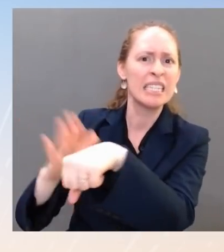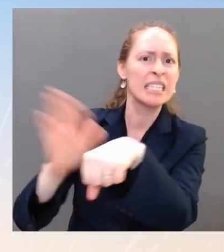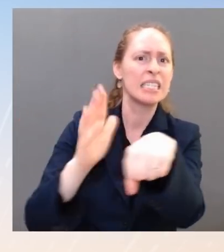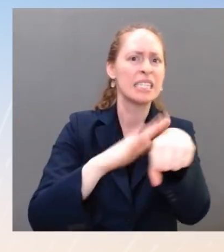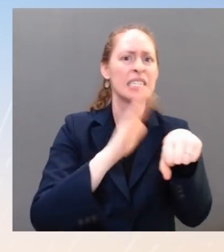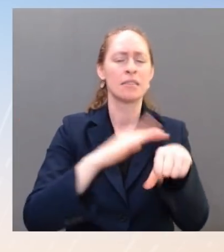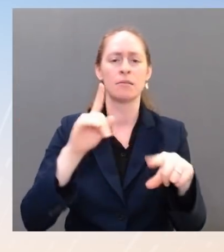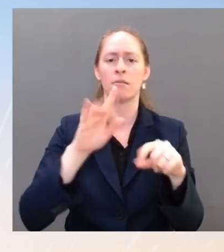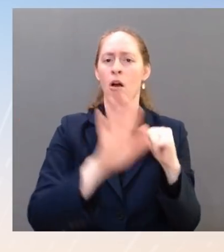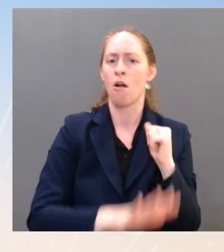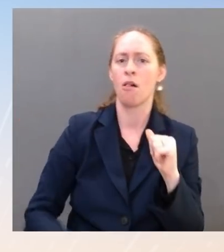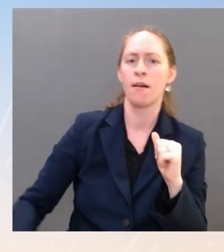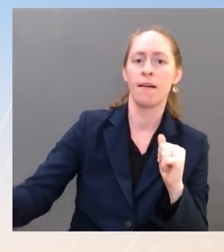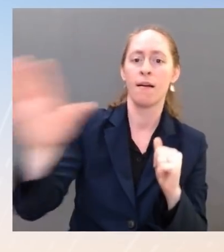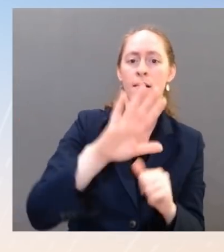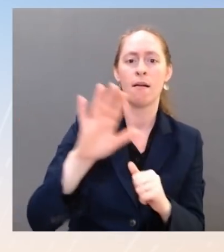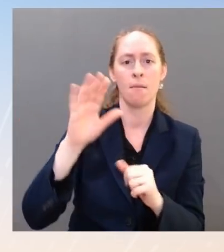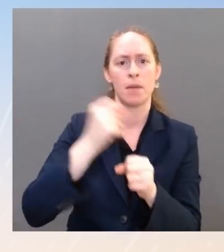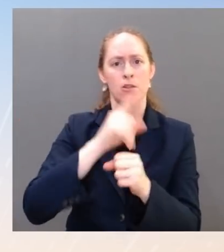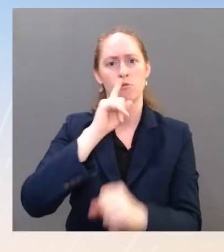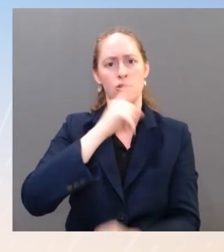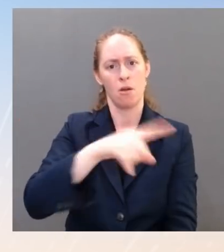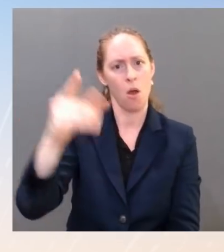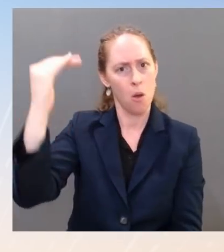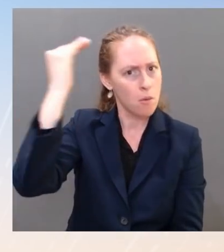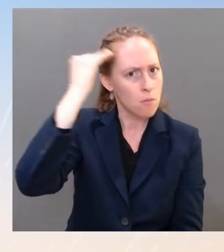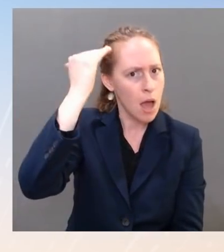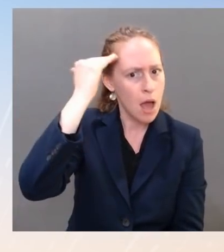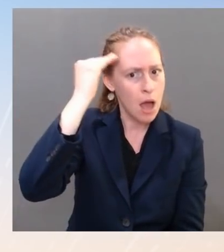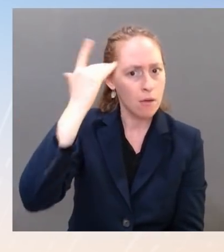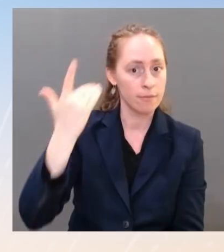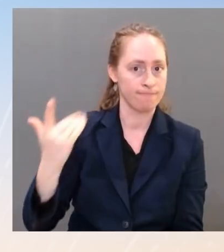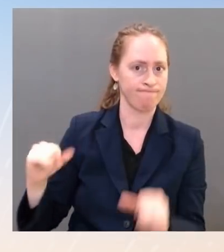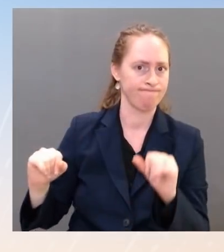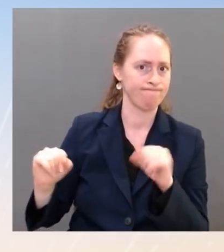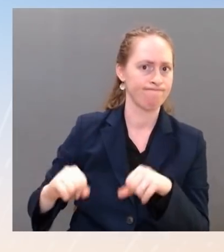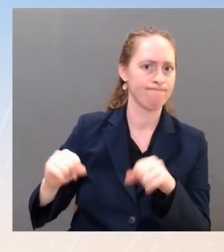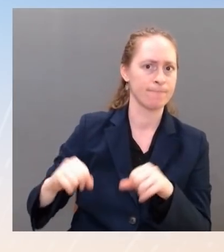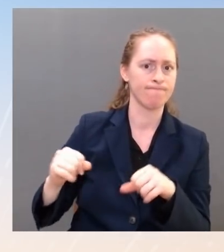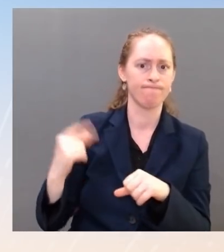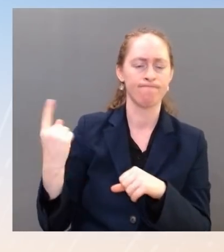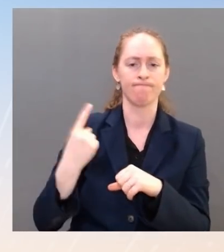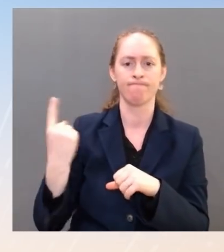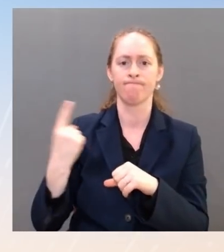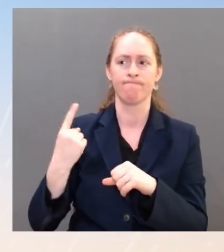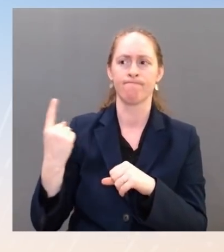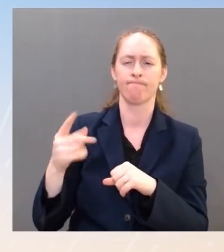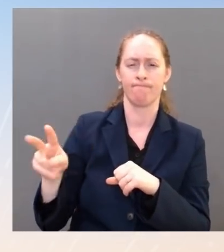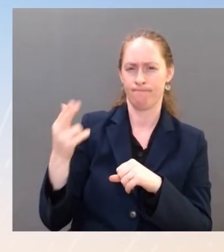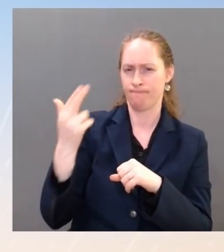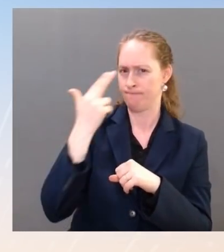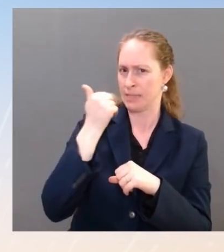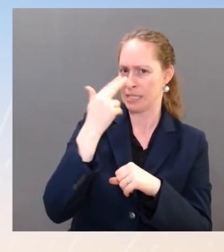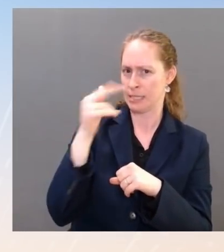when an individual is descending into violence by reason of an ideology of hate or false narrative.